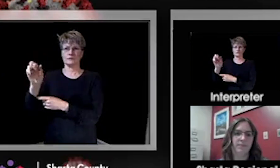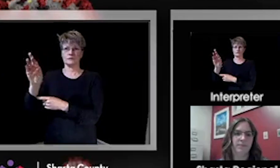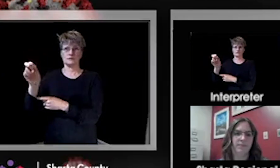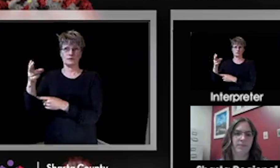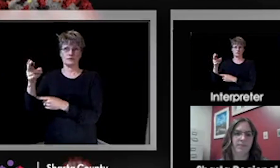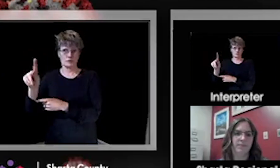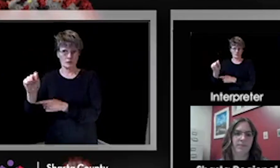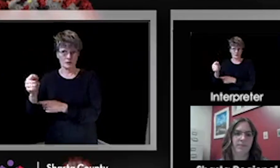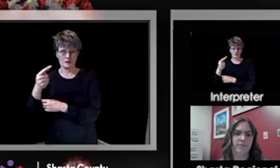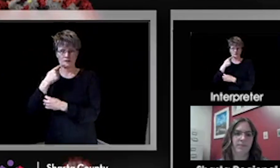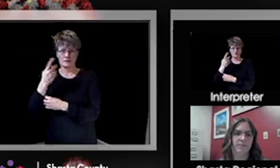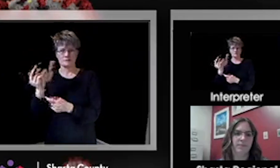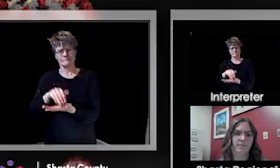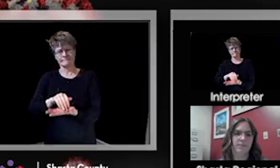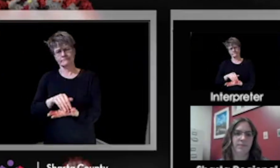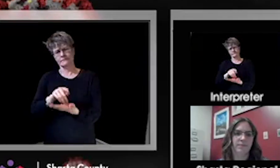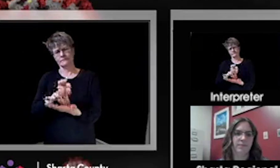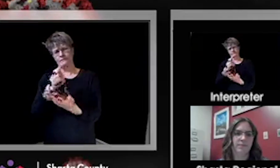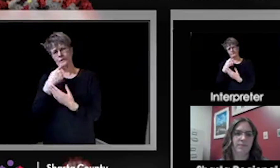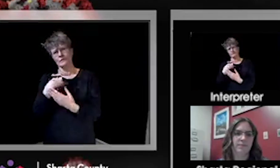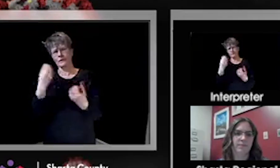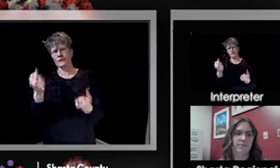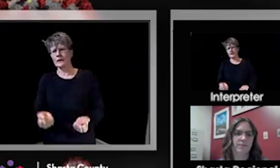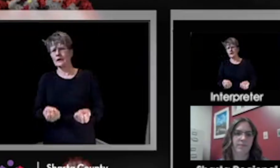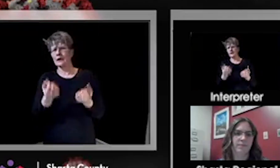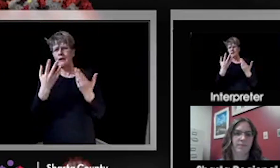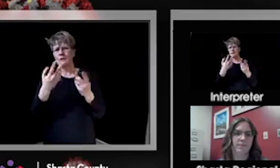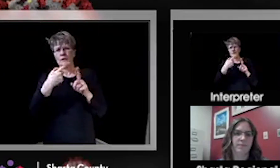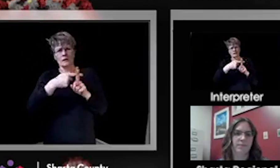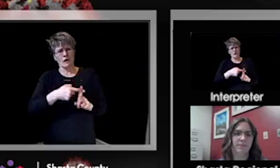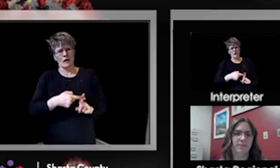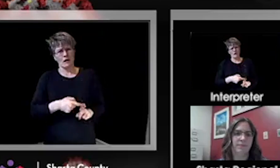We have looked at that so extensively now that, I can’t even tell you right now, because